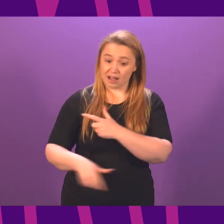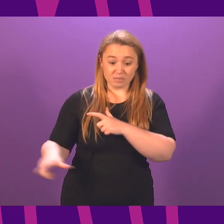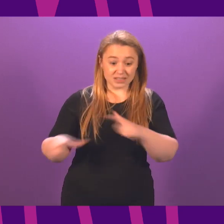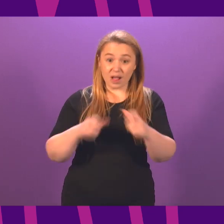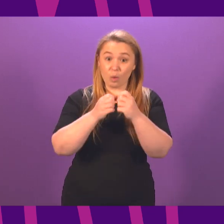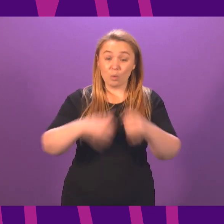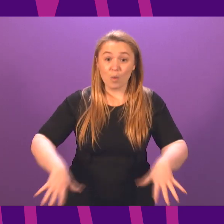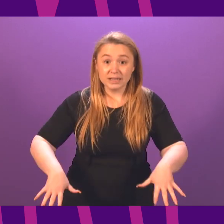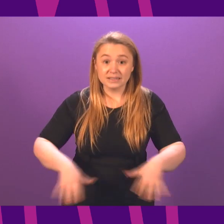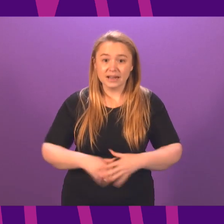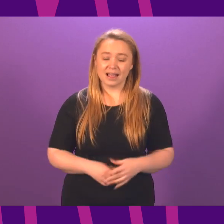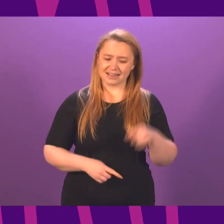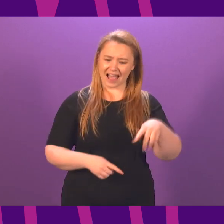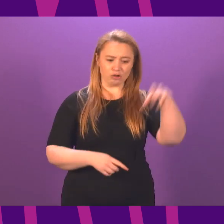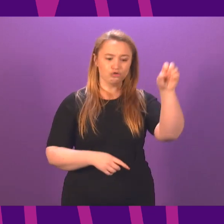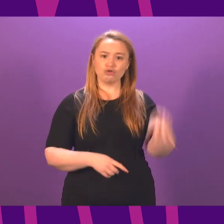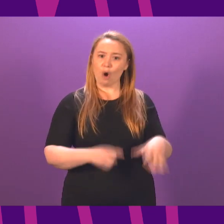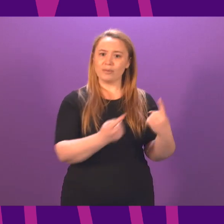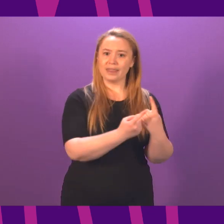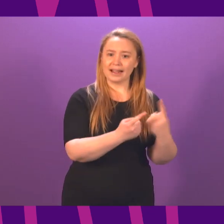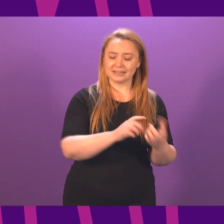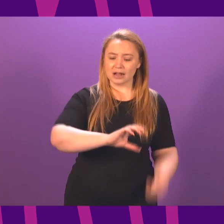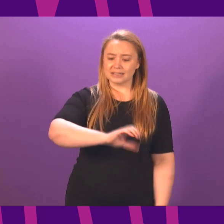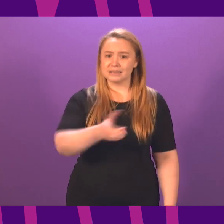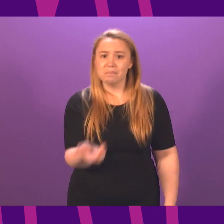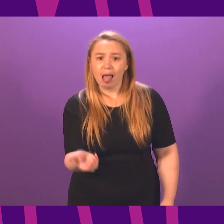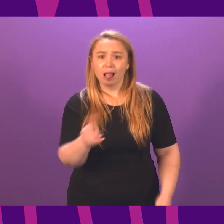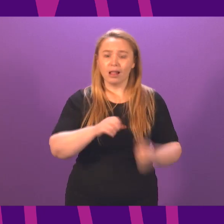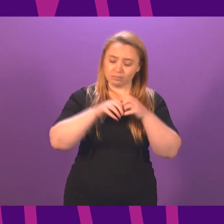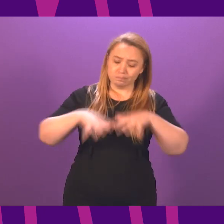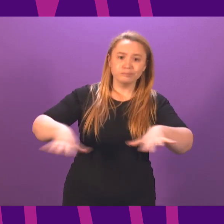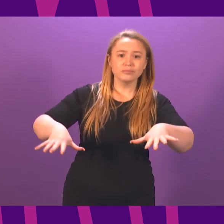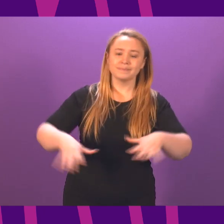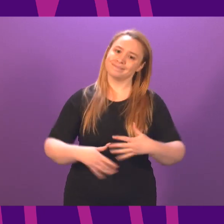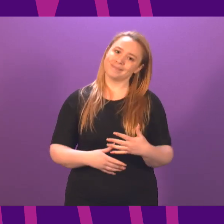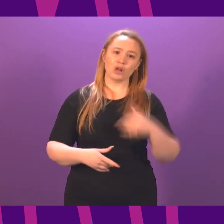all to do with burst vials and spillages? On Sunday, the chief executive of NHS England,